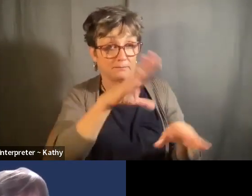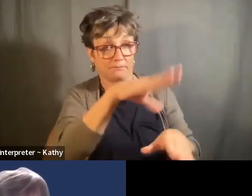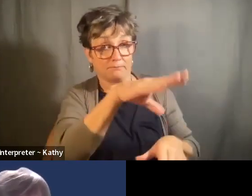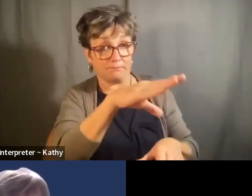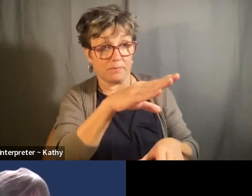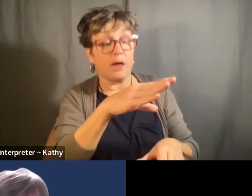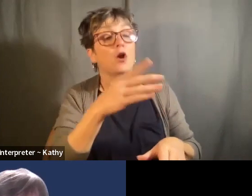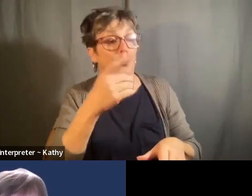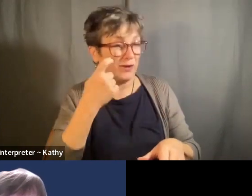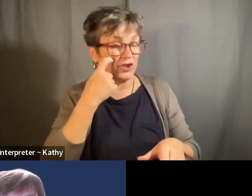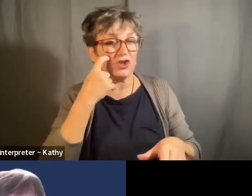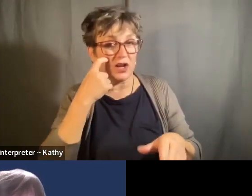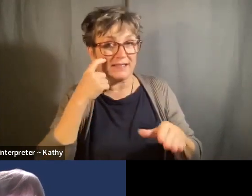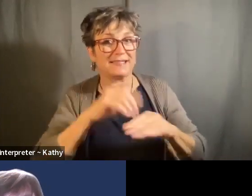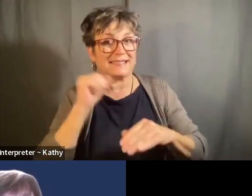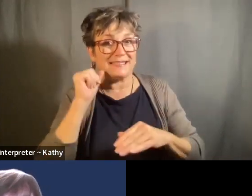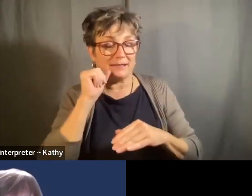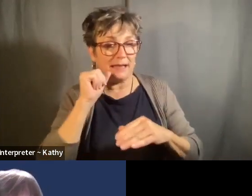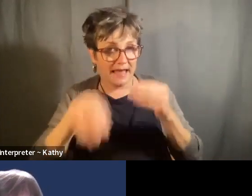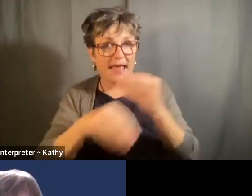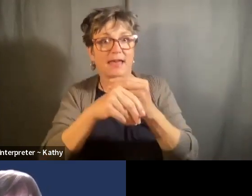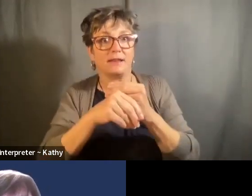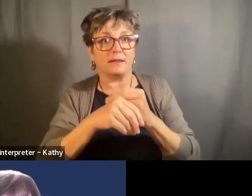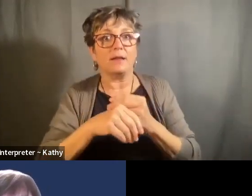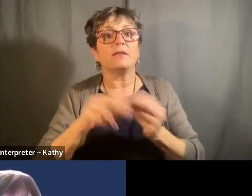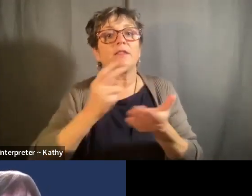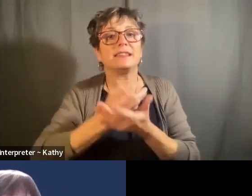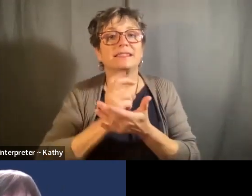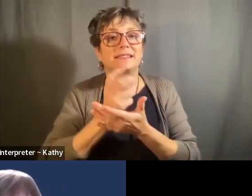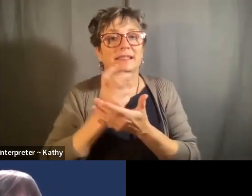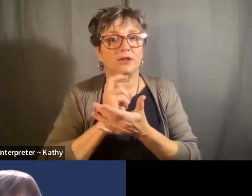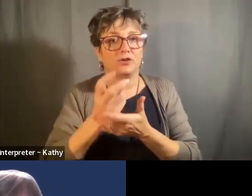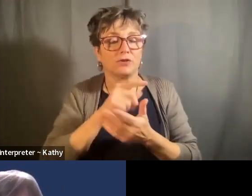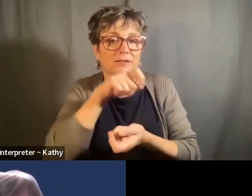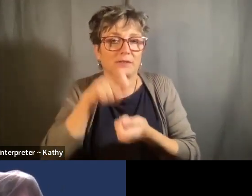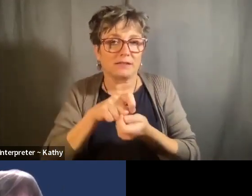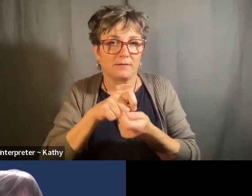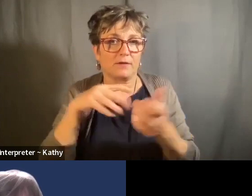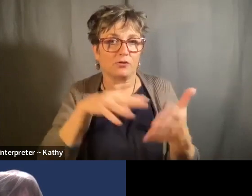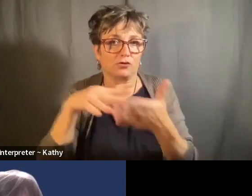seizure specific survey. Please log in and answer it. So if you answered yes to something or unsure